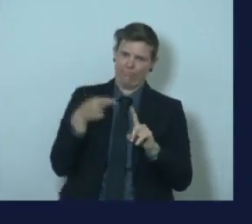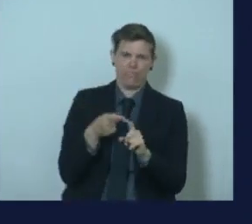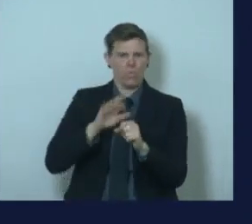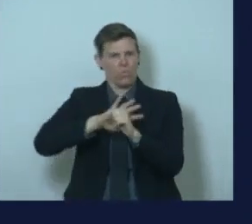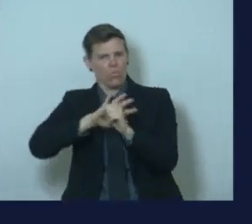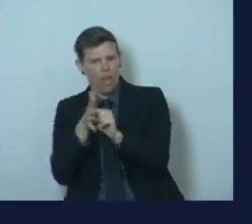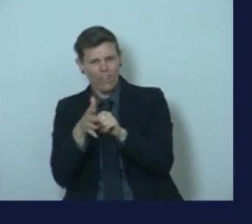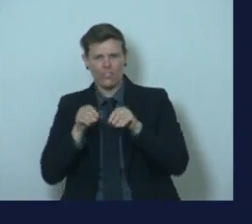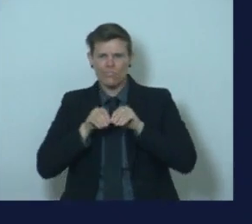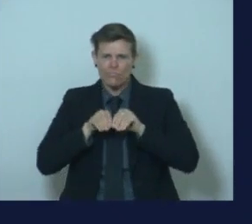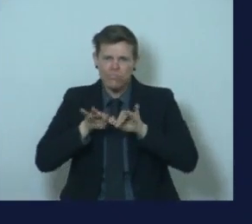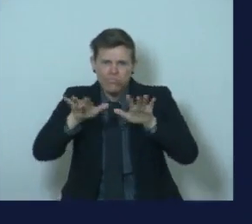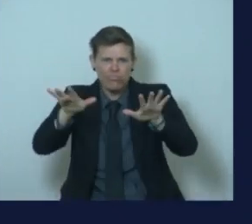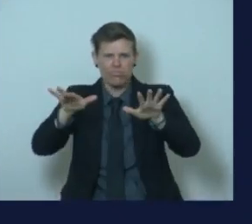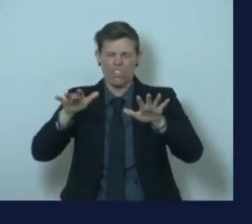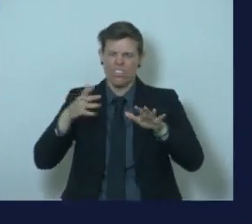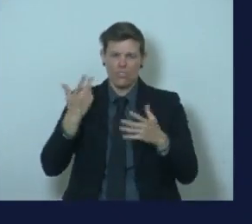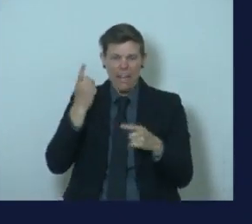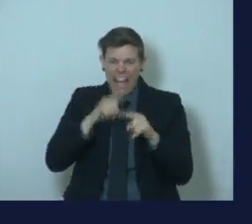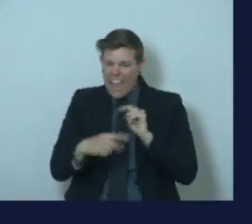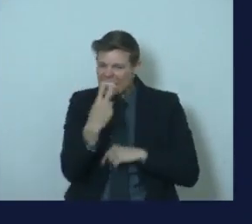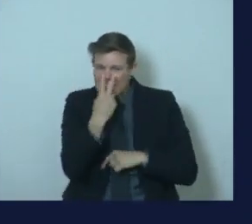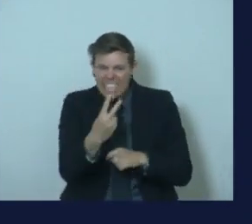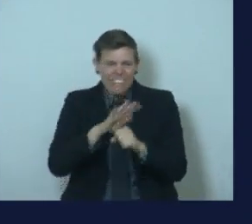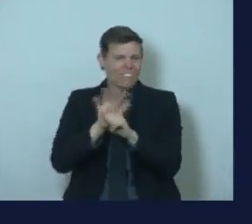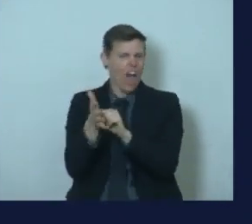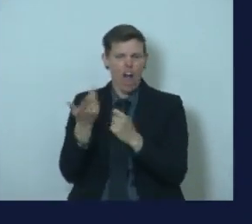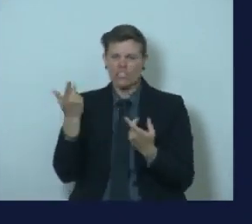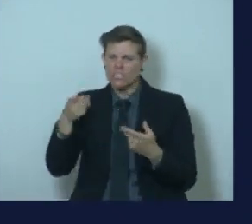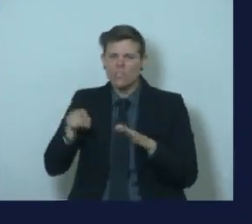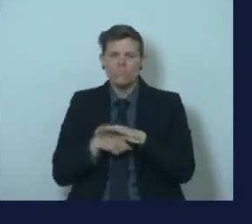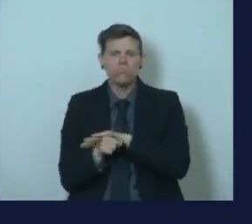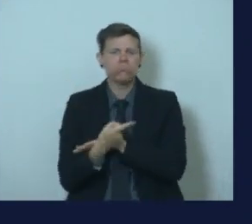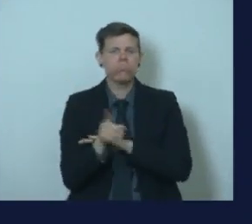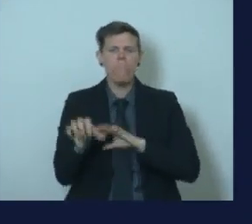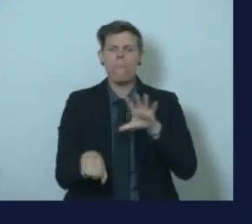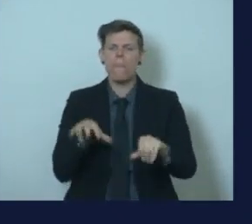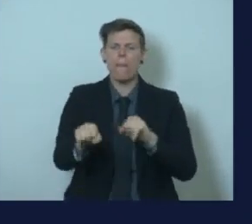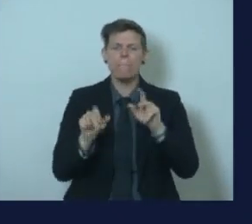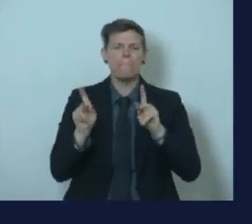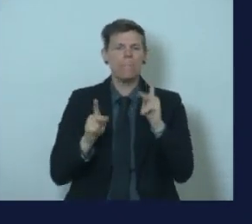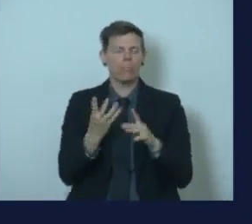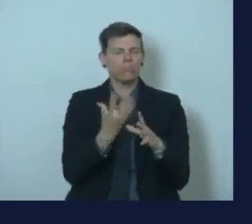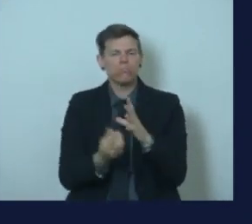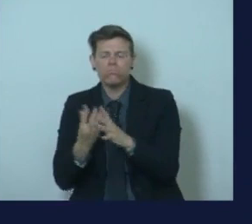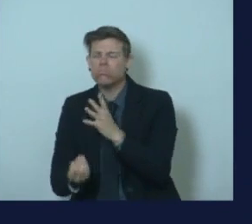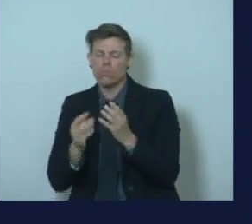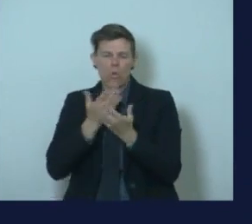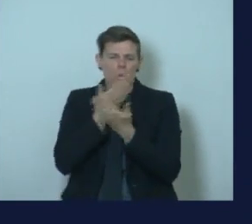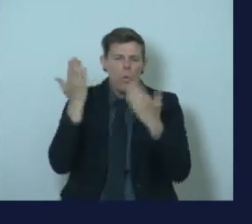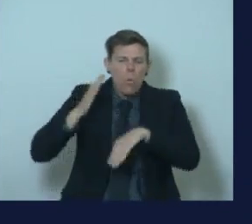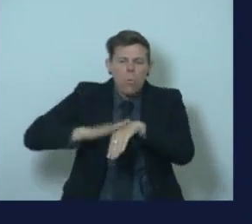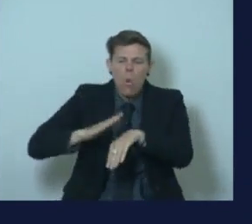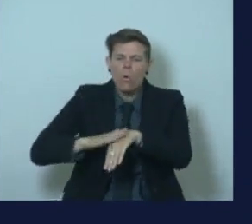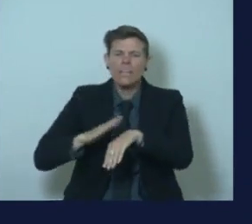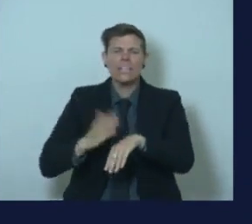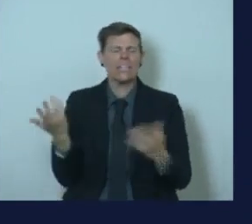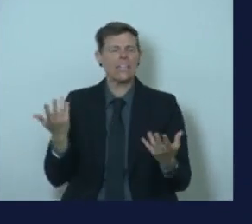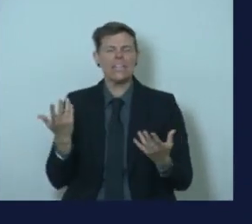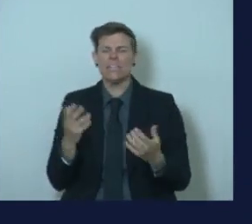THIS IS A CRUEL WAY TO LOSE A FAMILY MEMBER TO A VICIOUS, INVISIBLE VIRUS.